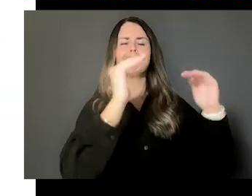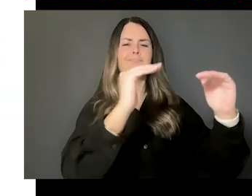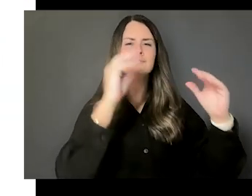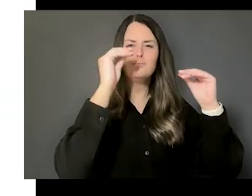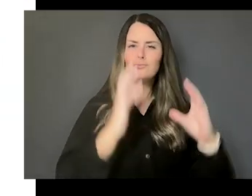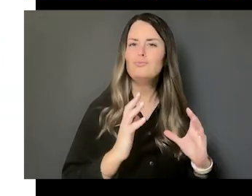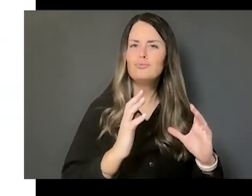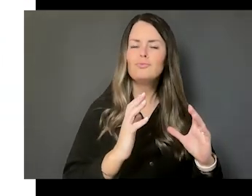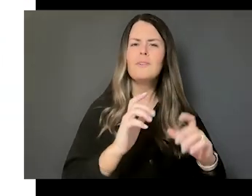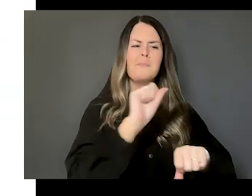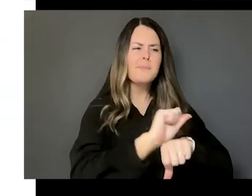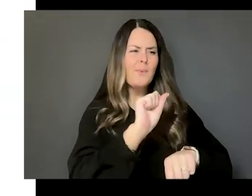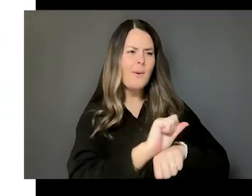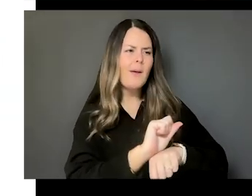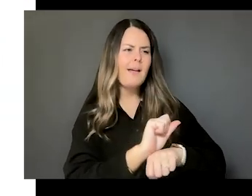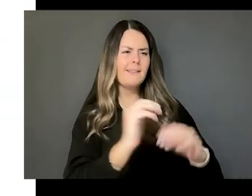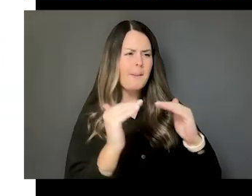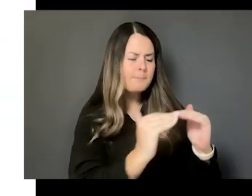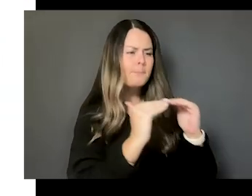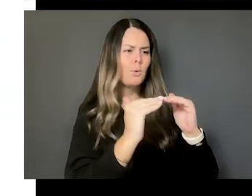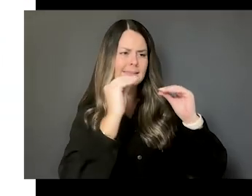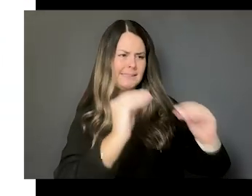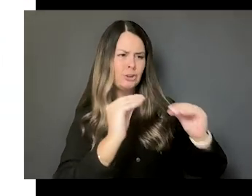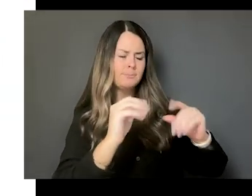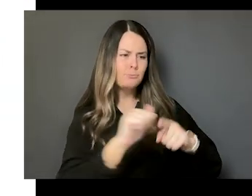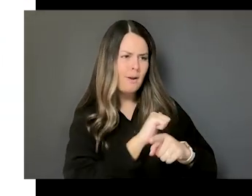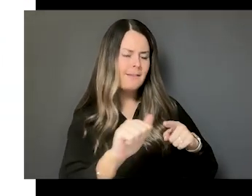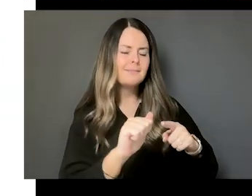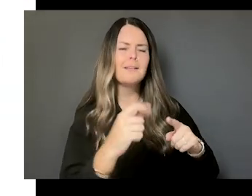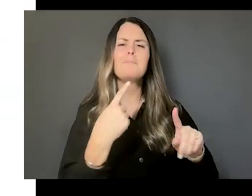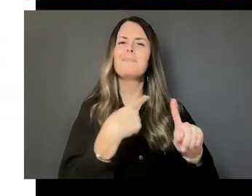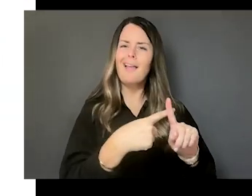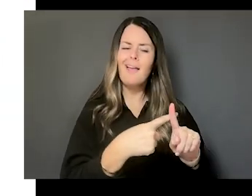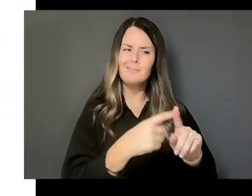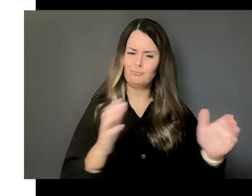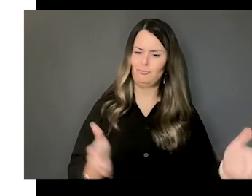in employing equitable teaching practices and illuminating students’ brilliance.